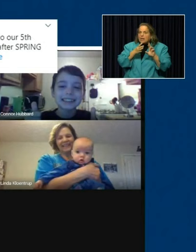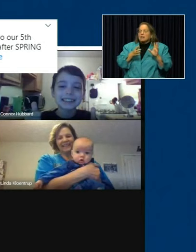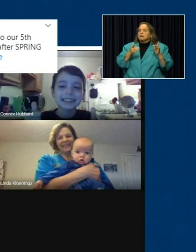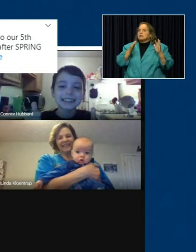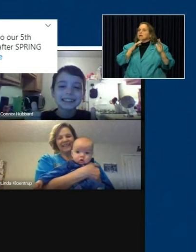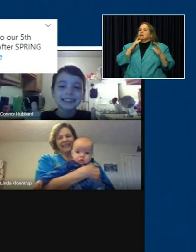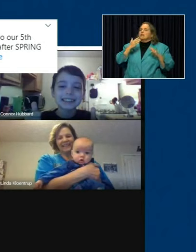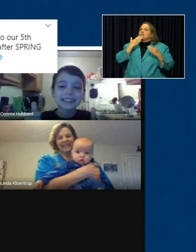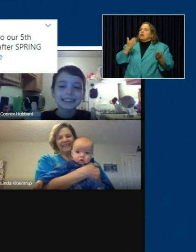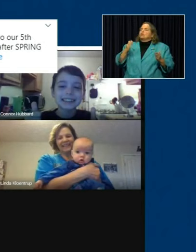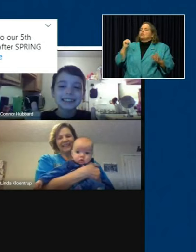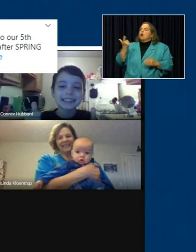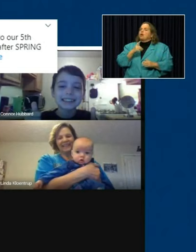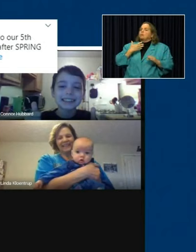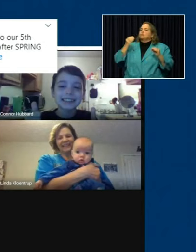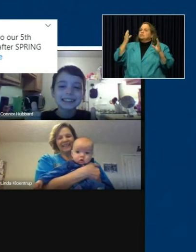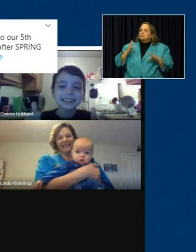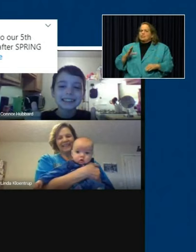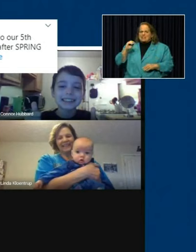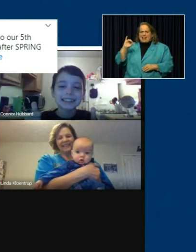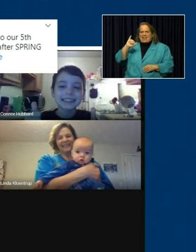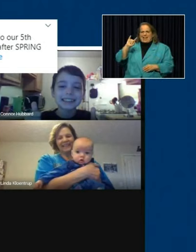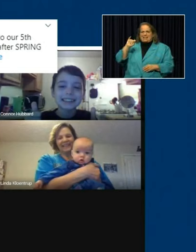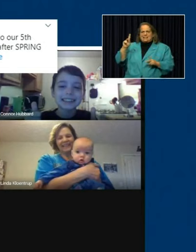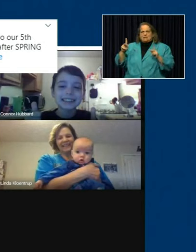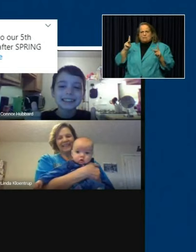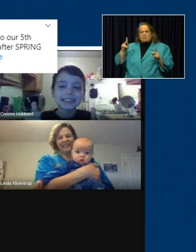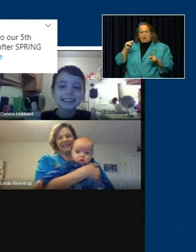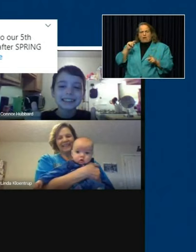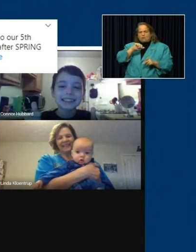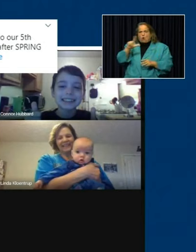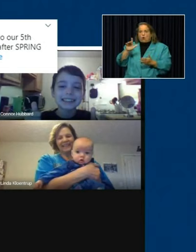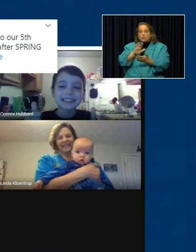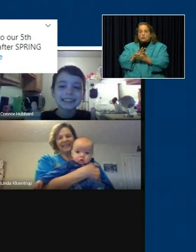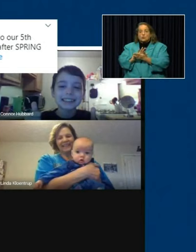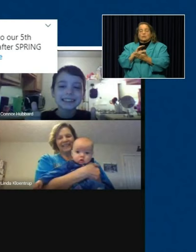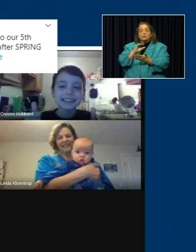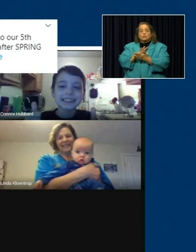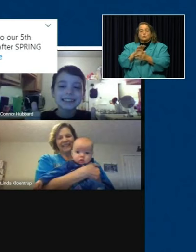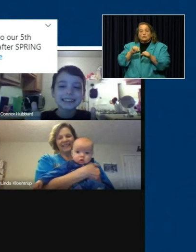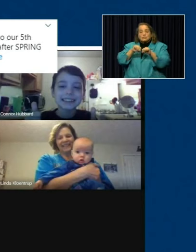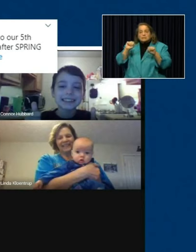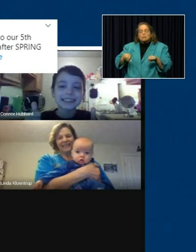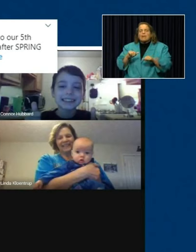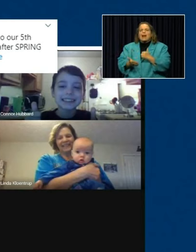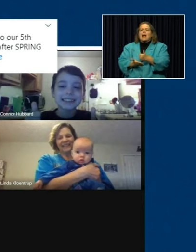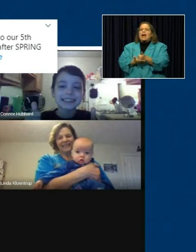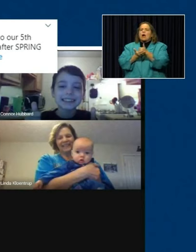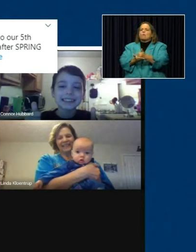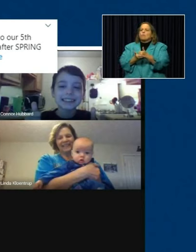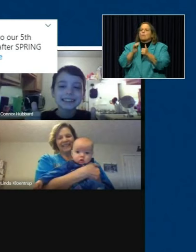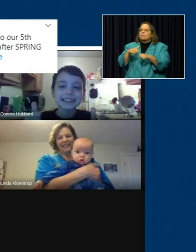KENTUCKIAN JUST LIKE YOU, AND WE NEED EVERY SINGLE KENTUCKIAN TO STEP FORWARD. IT'S LIKE COACHING BASKETBALL.